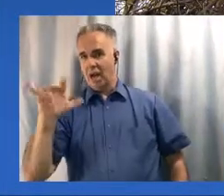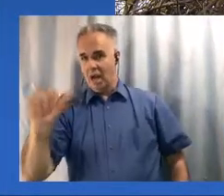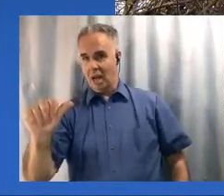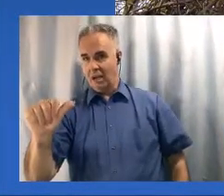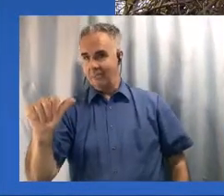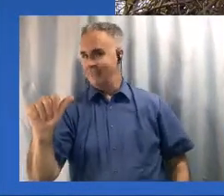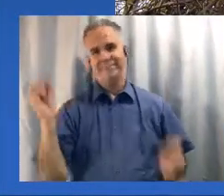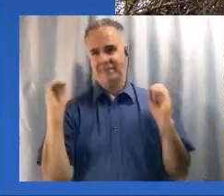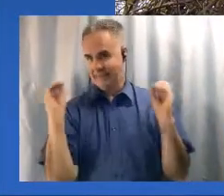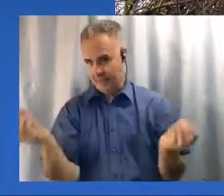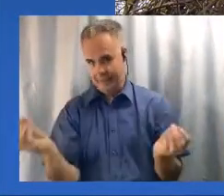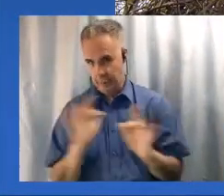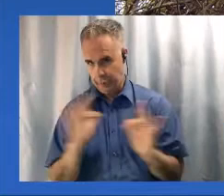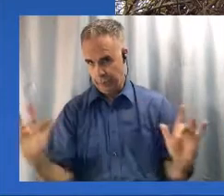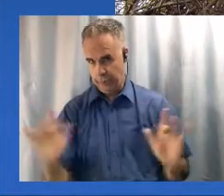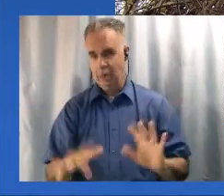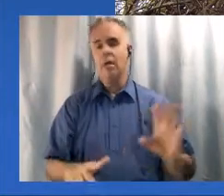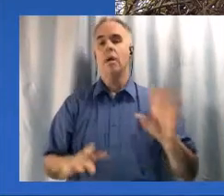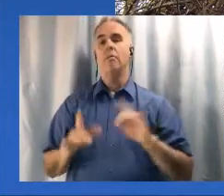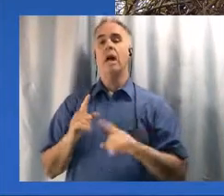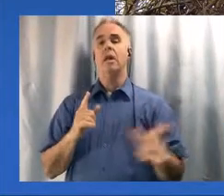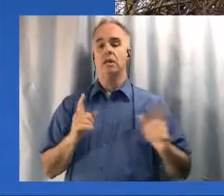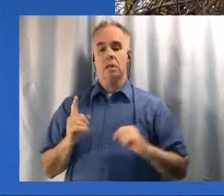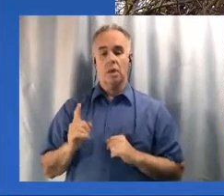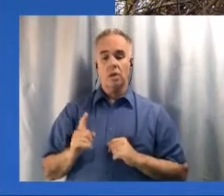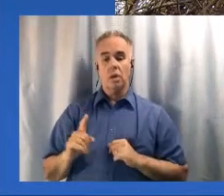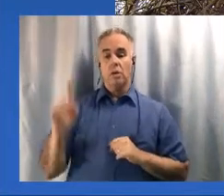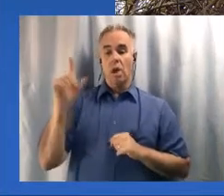21 different kinds of owls living in North America.